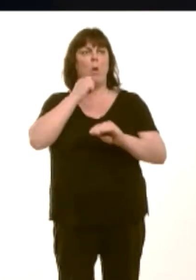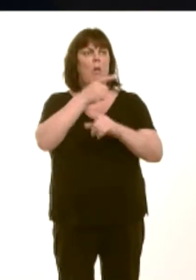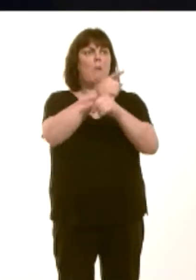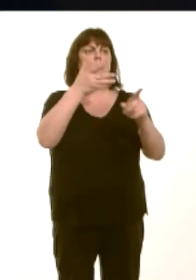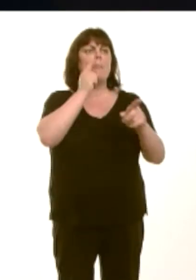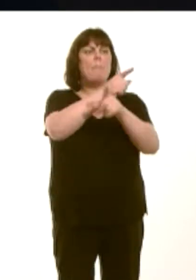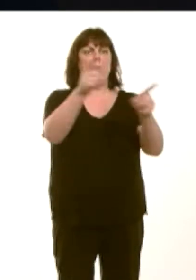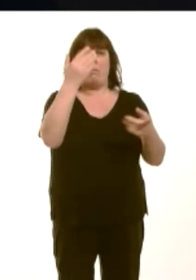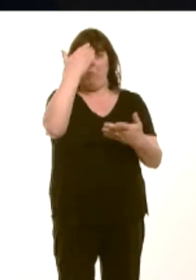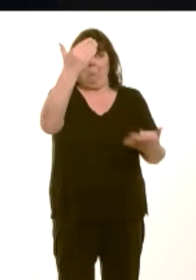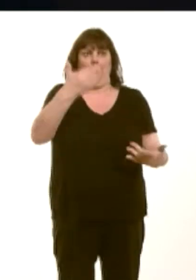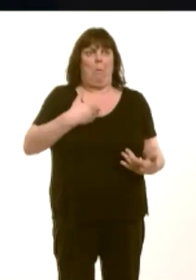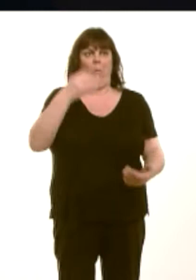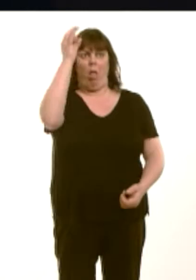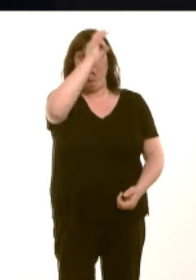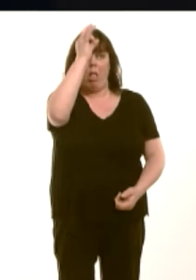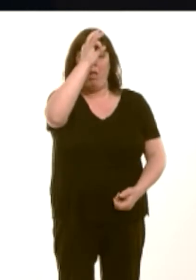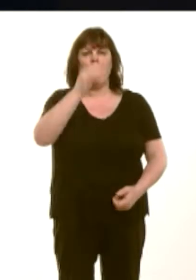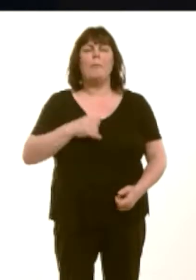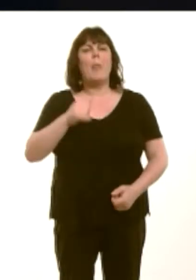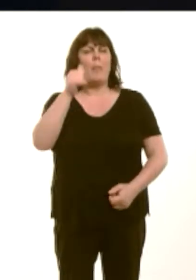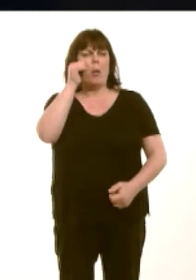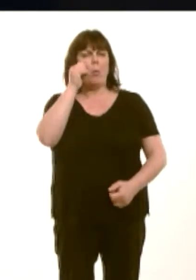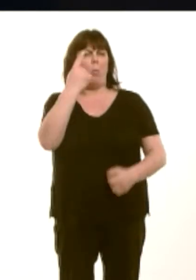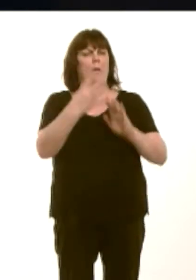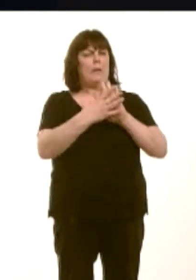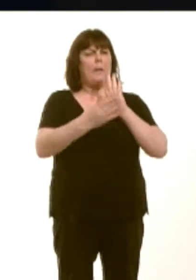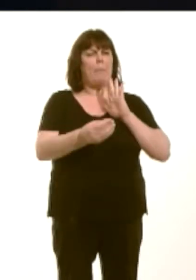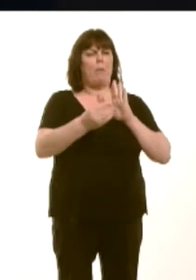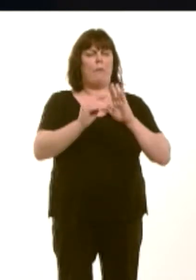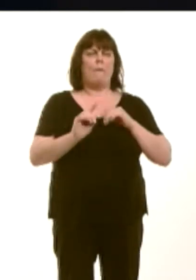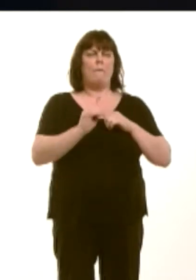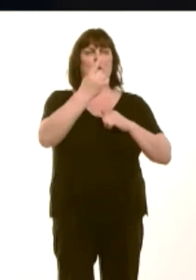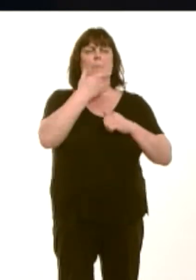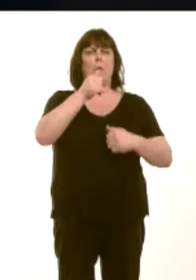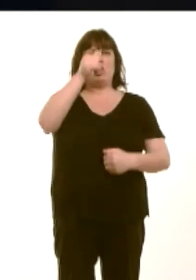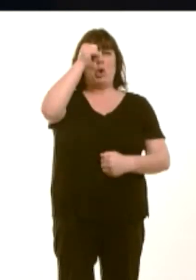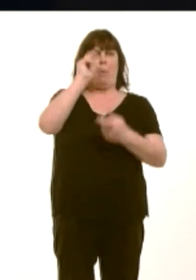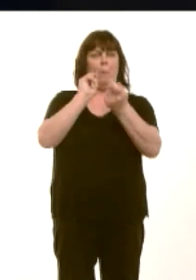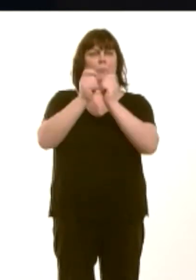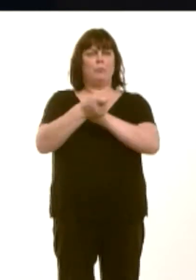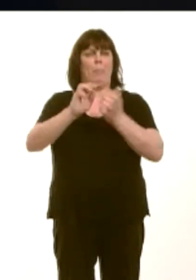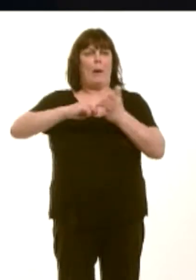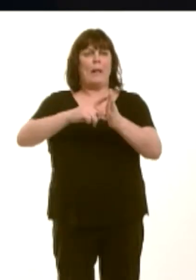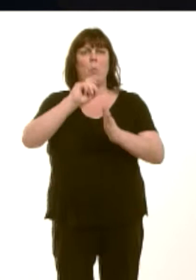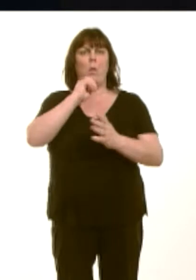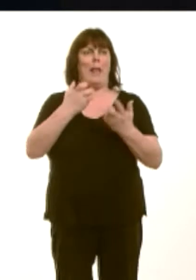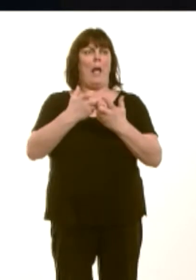In one instance, for example, some patients first heard of the plans by seeing a poster up in the surgery itself.